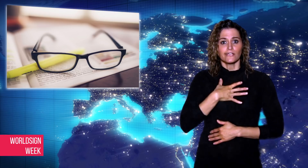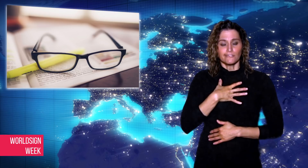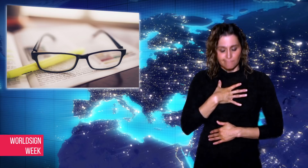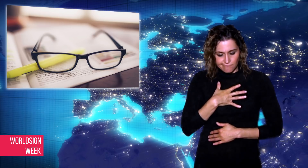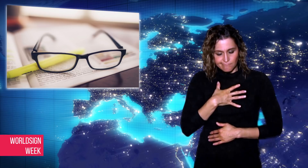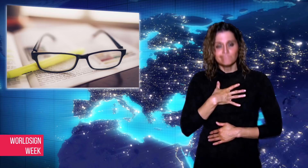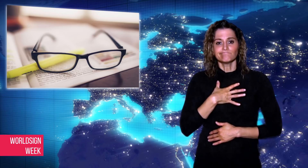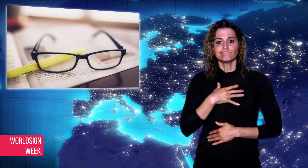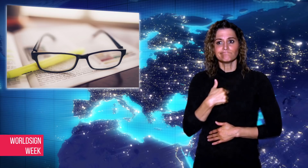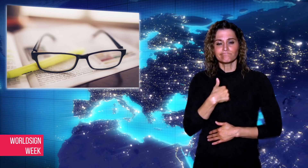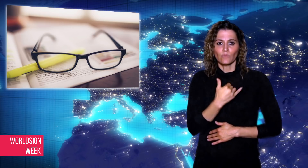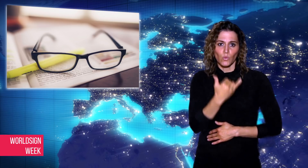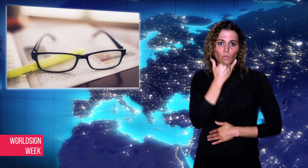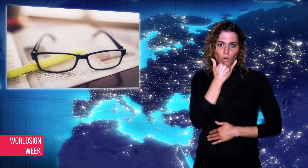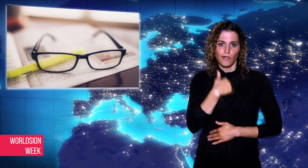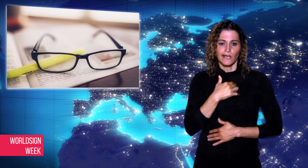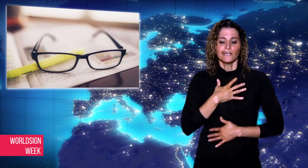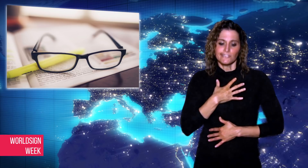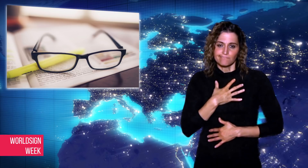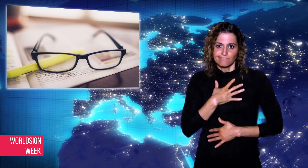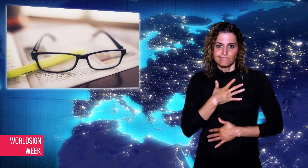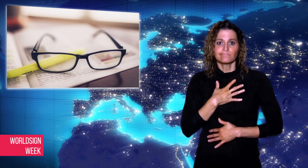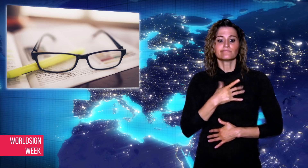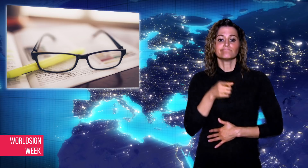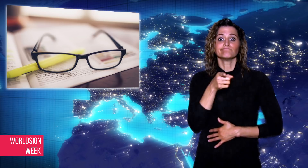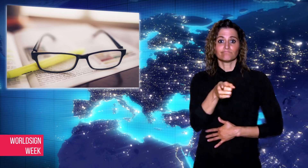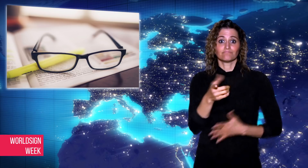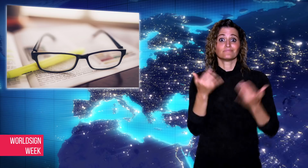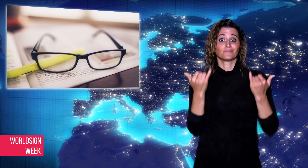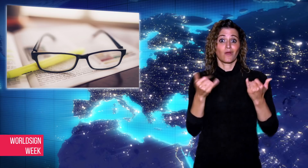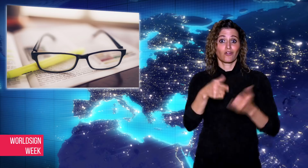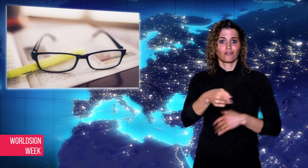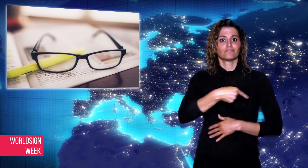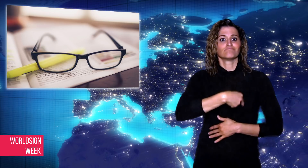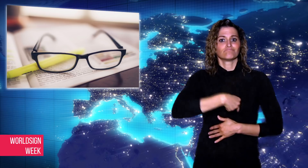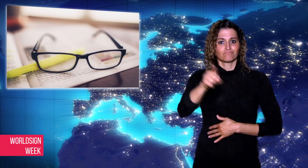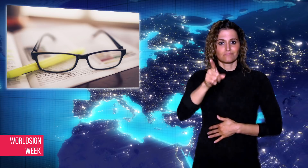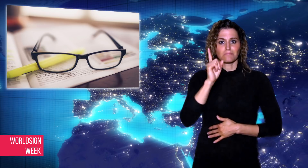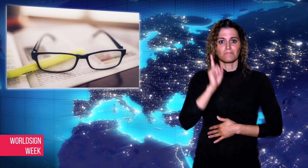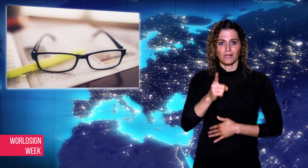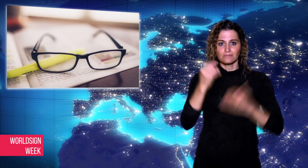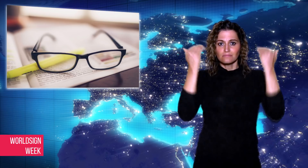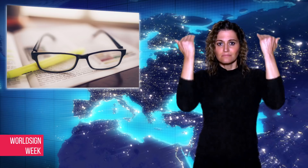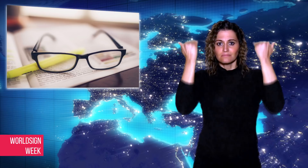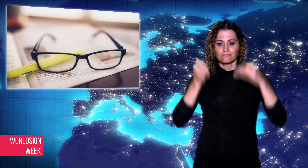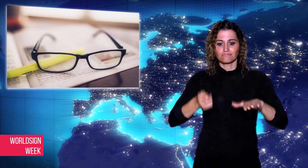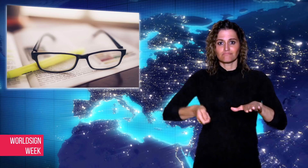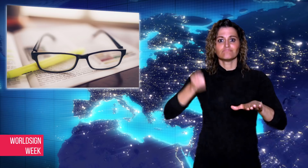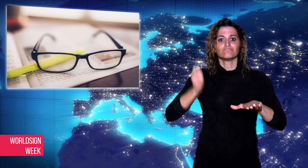sentenced on December 12 possibly